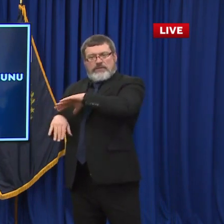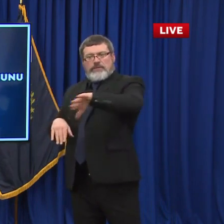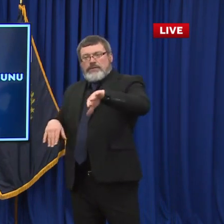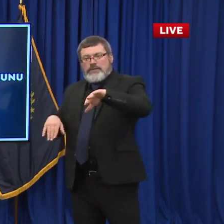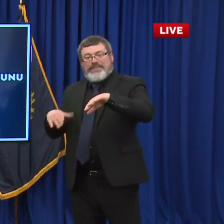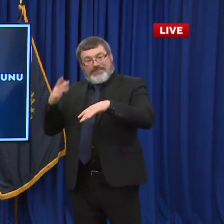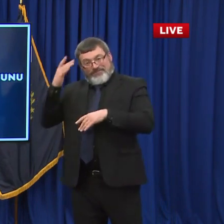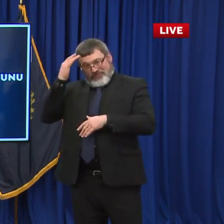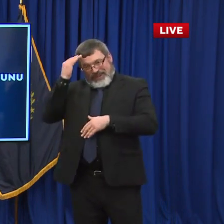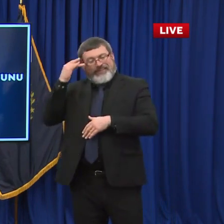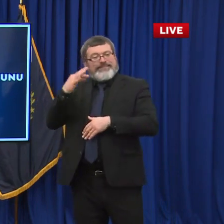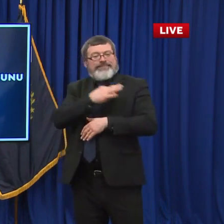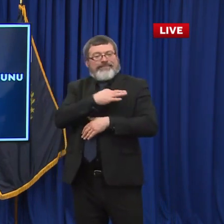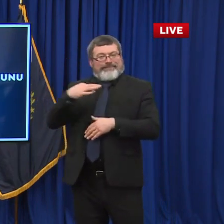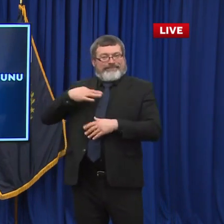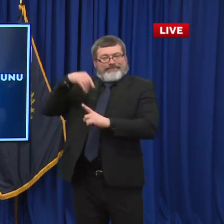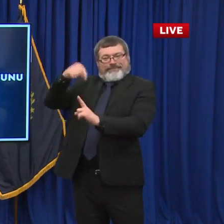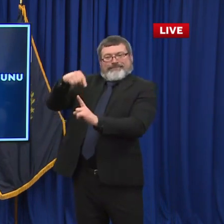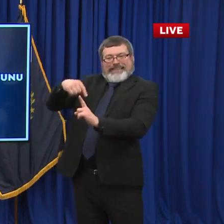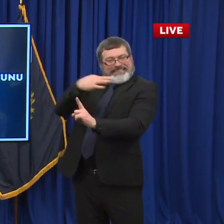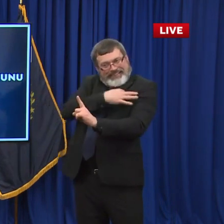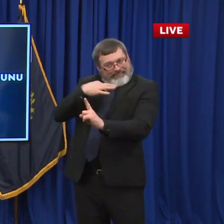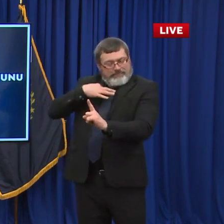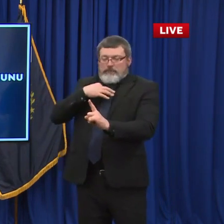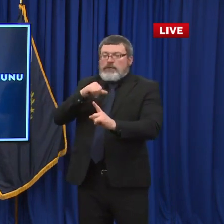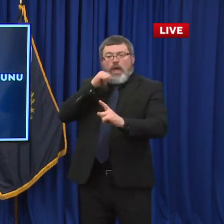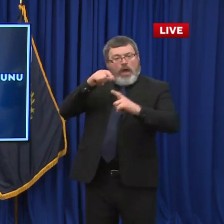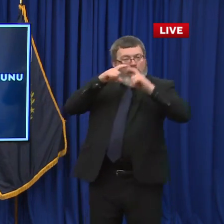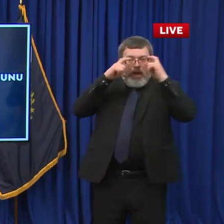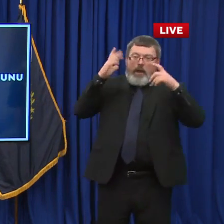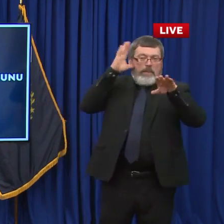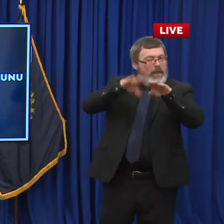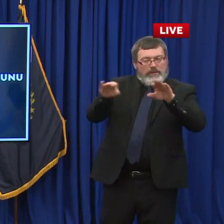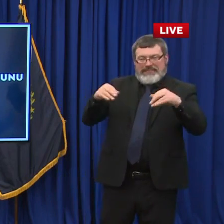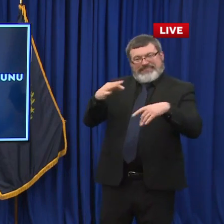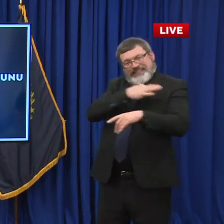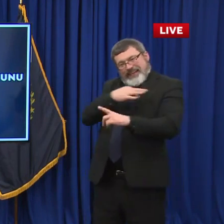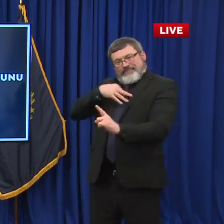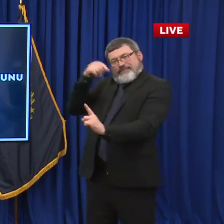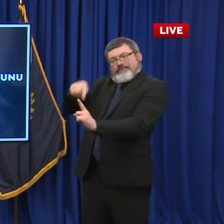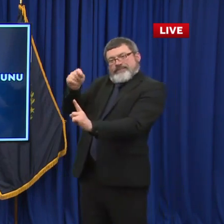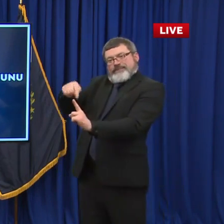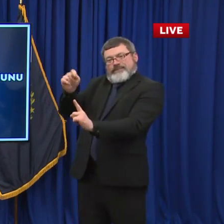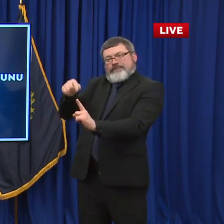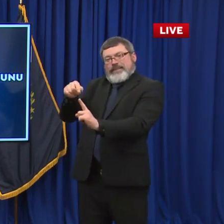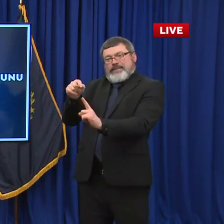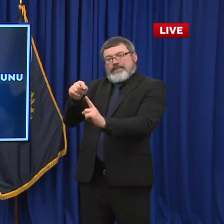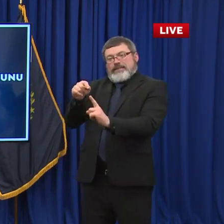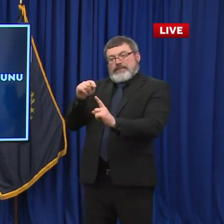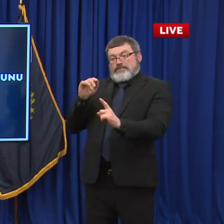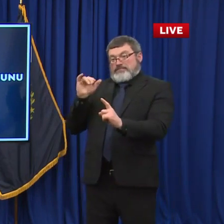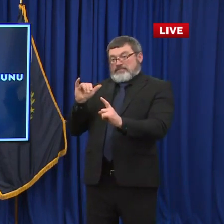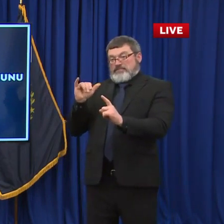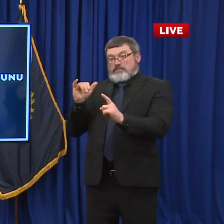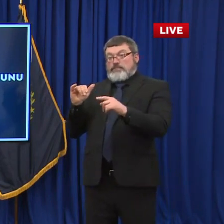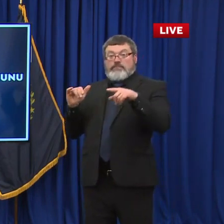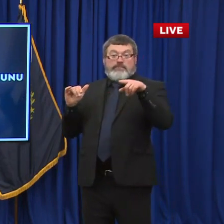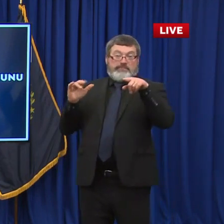THERE COULD BE PULLED BACK FROM HOSPITALS ON DOING PROCEDURES BECAUSE OF STAFFING SHORTAGES THAT THEY HAD.